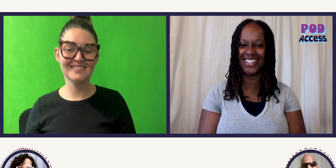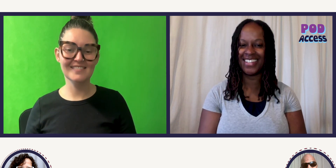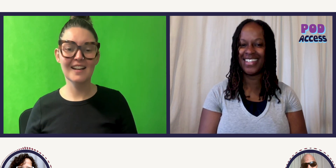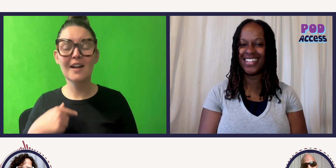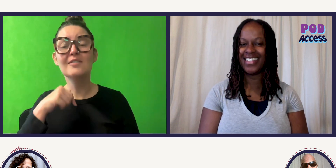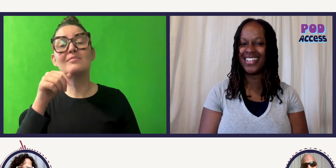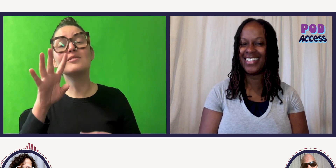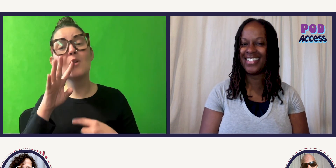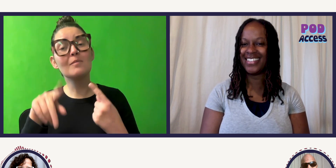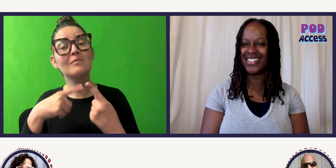I’m not talking about your shirt!